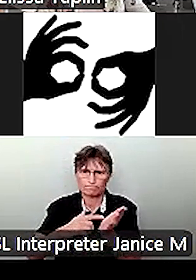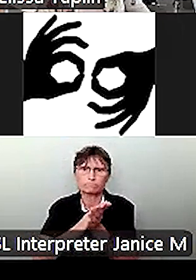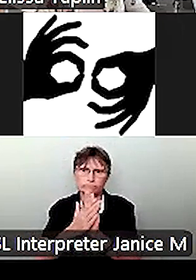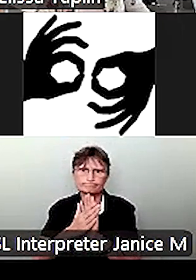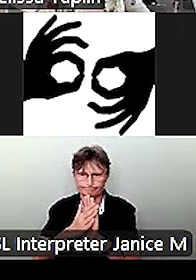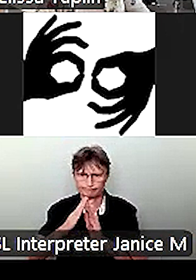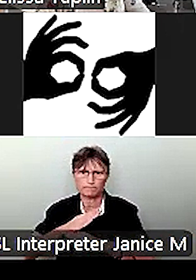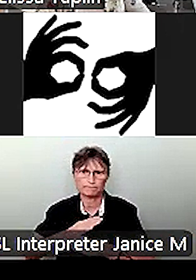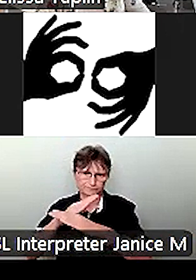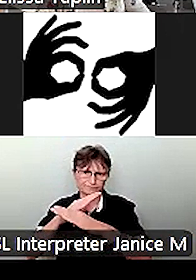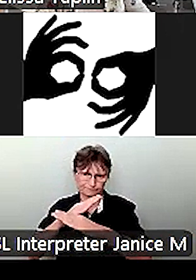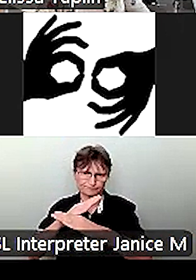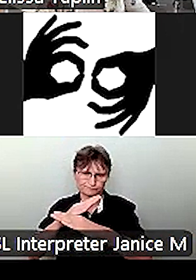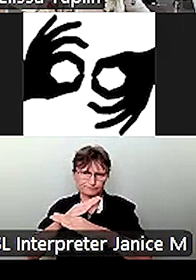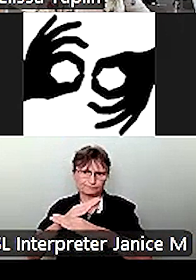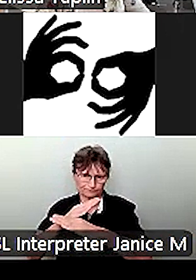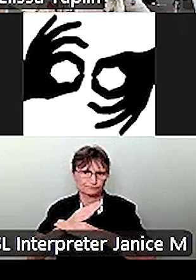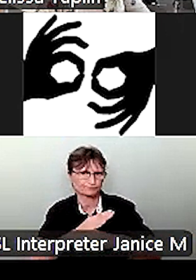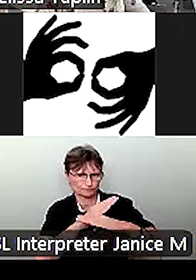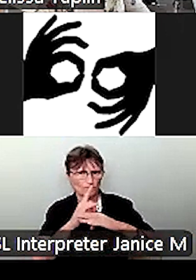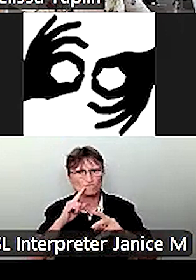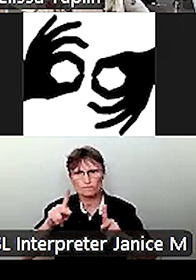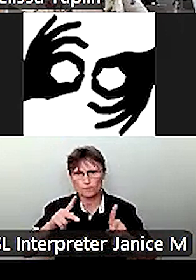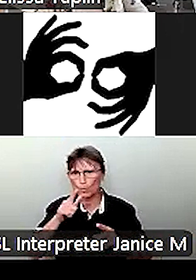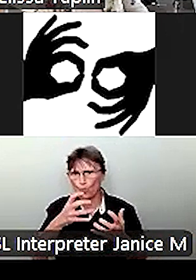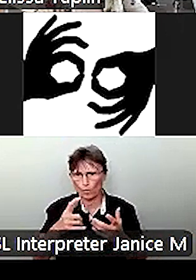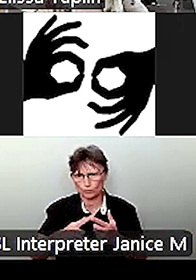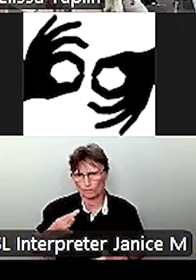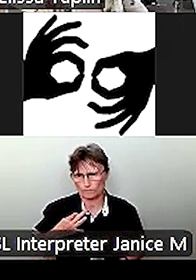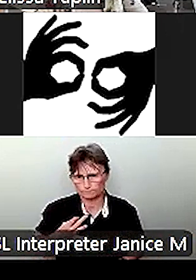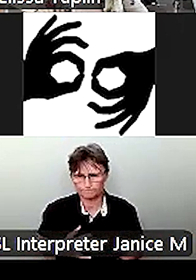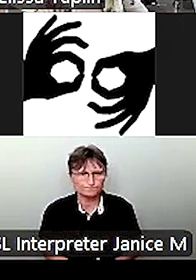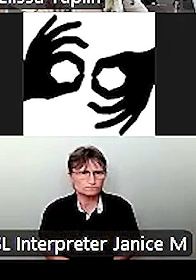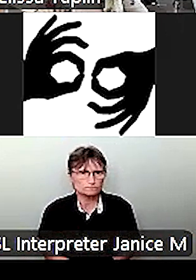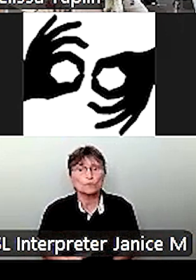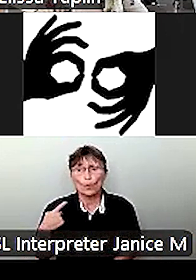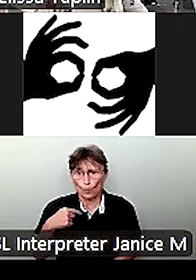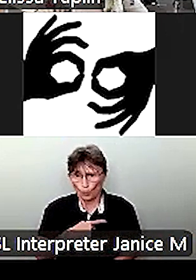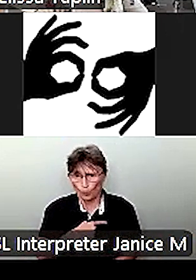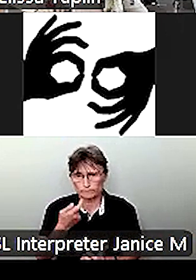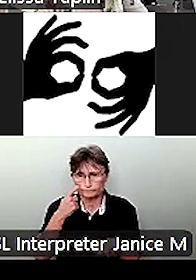artists and organizations who want to apply. In recognition of these barriers, our Applicant